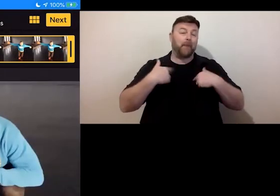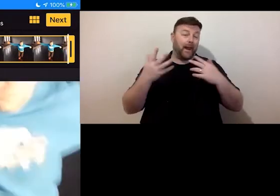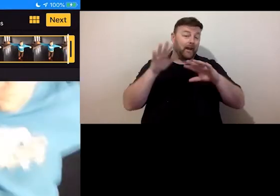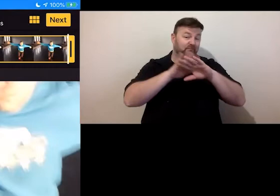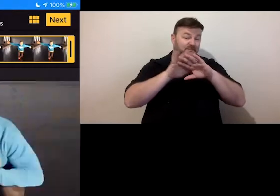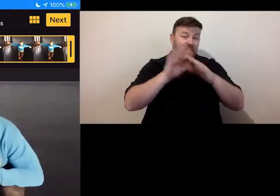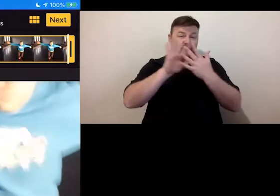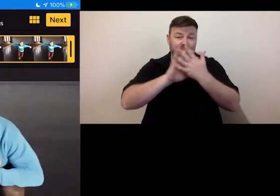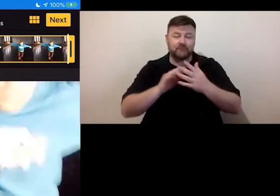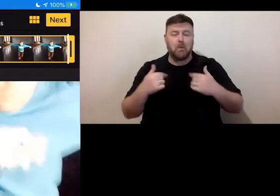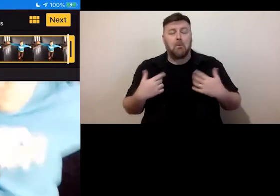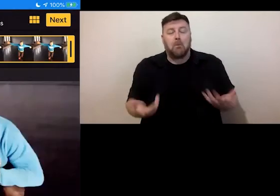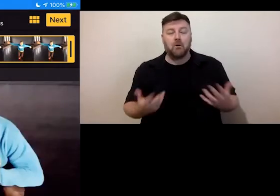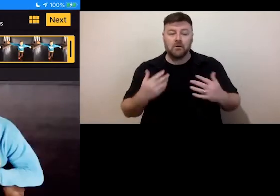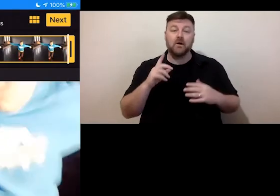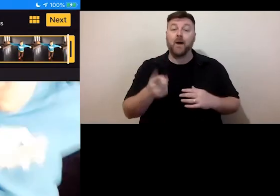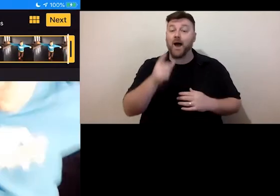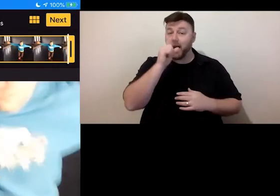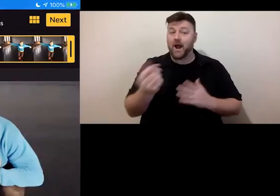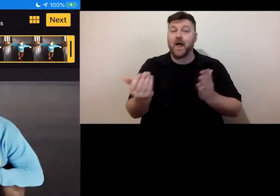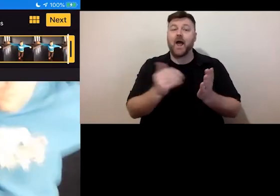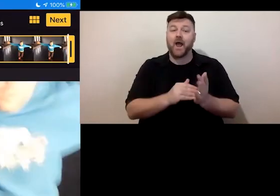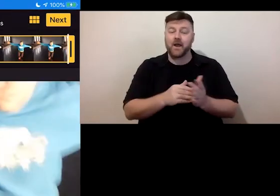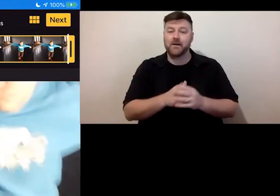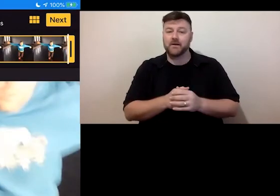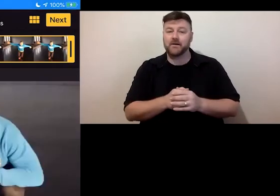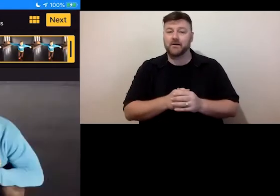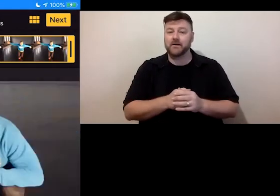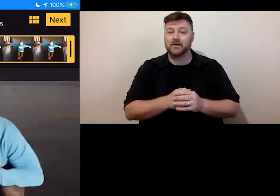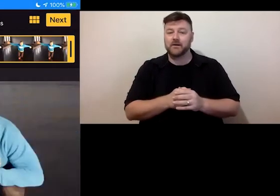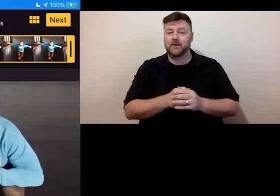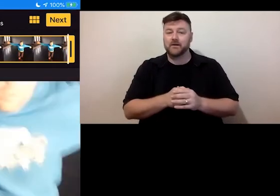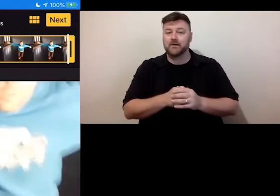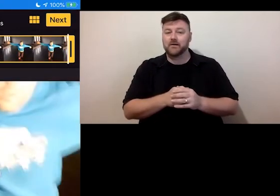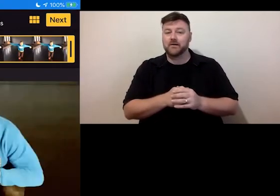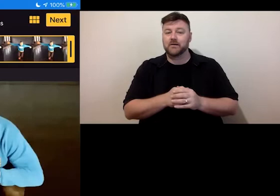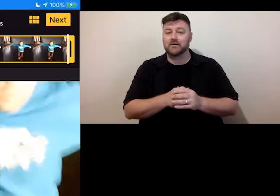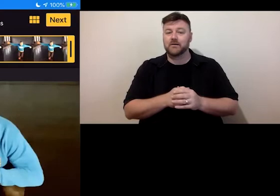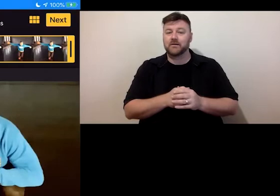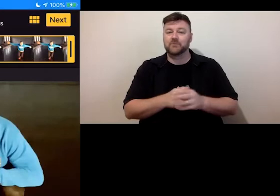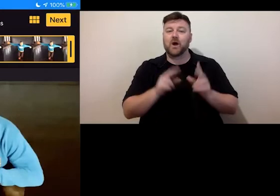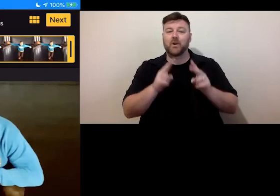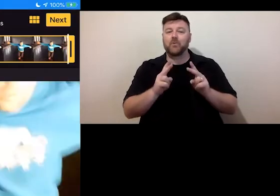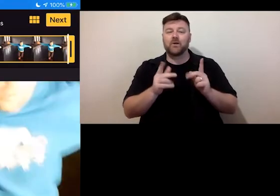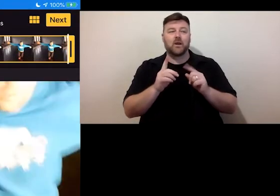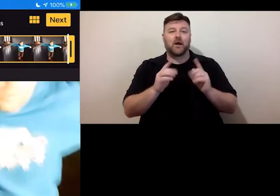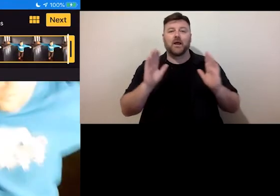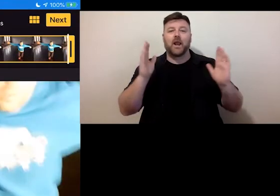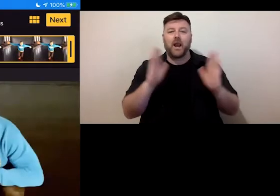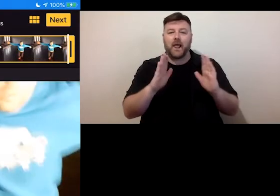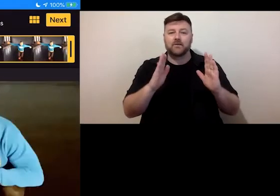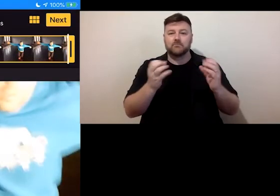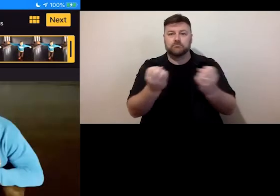can be used for is to lower the amount of information in the file.